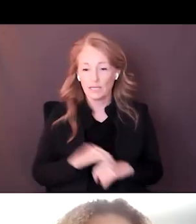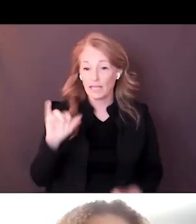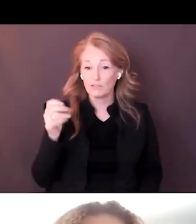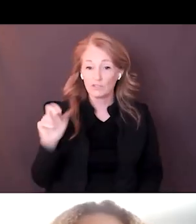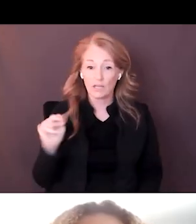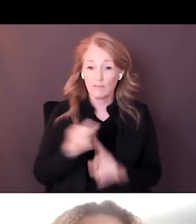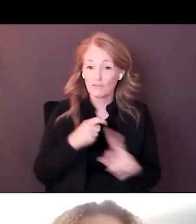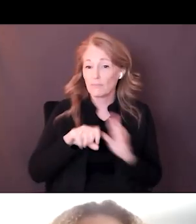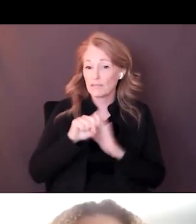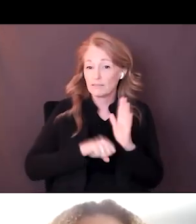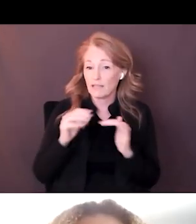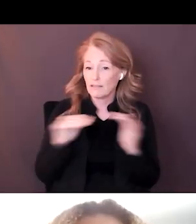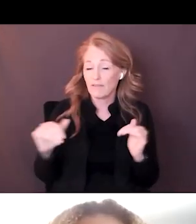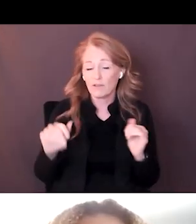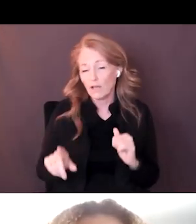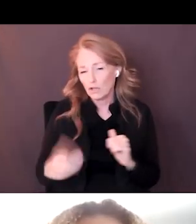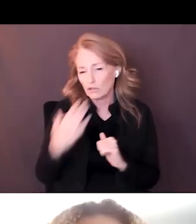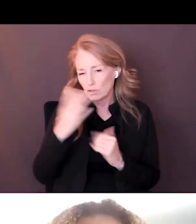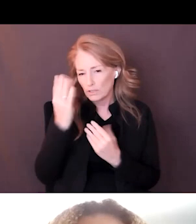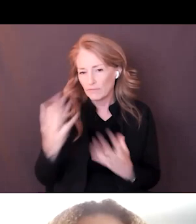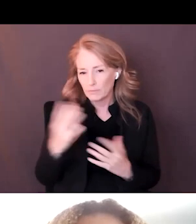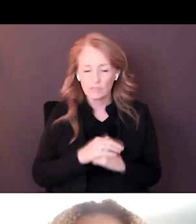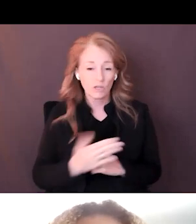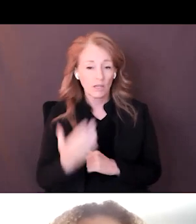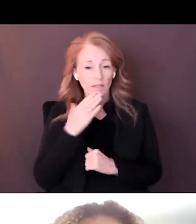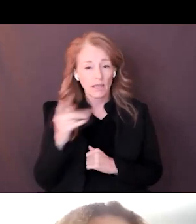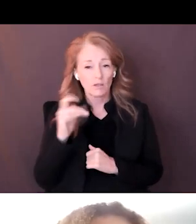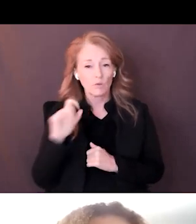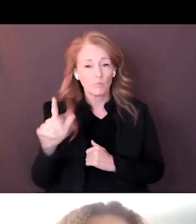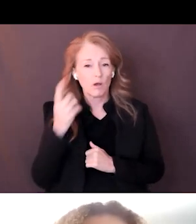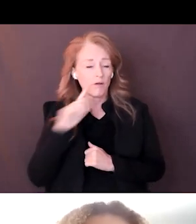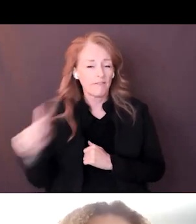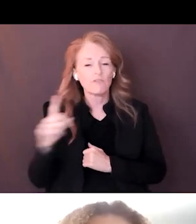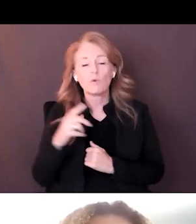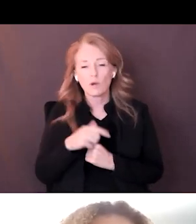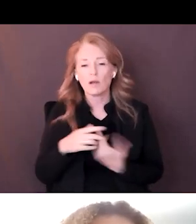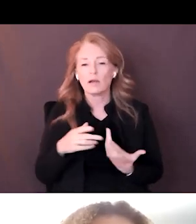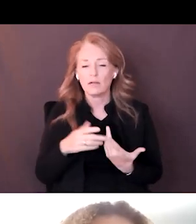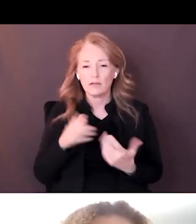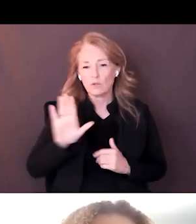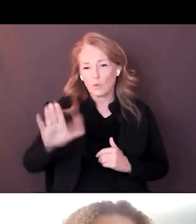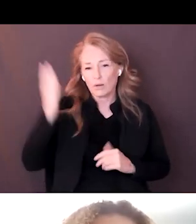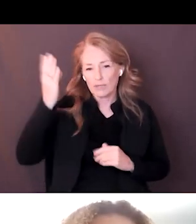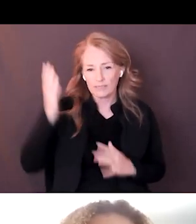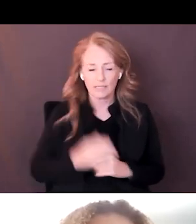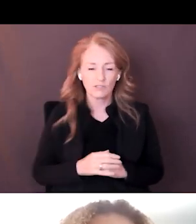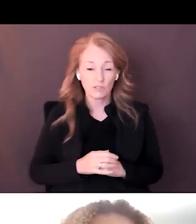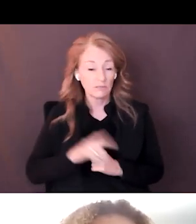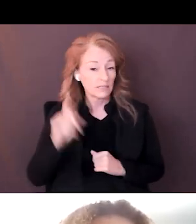I WANT TO THANK PAUL AGAIN FOR WALKING TLUS THAT. WE NEED TO BRING EVERYONE TO THE TABLE WITH NOT ONLY